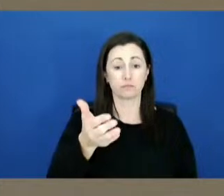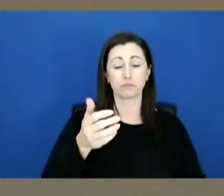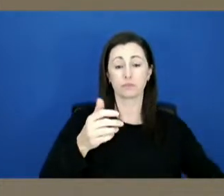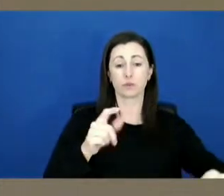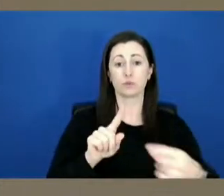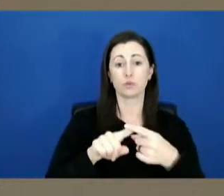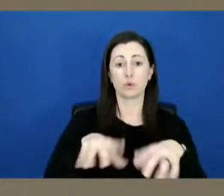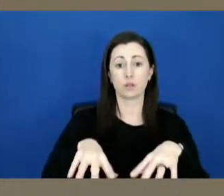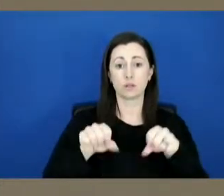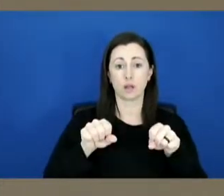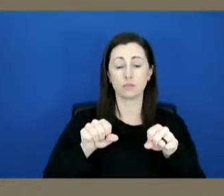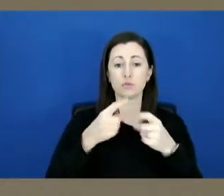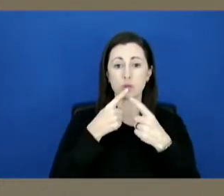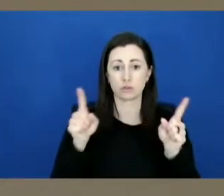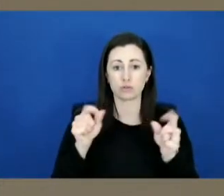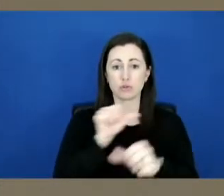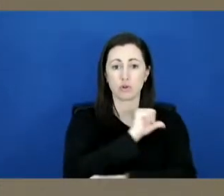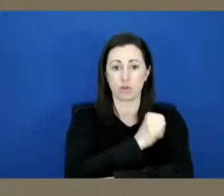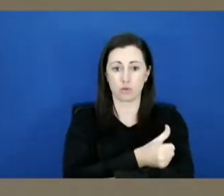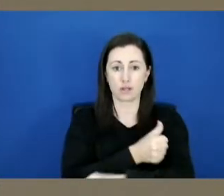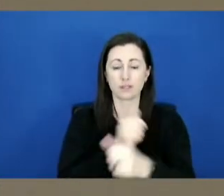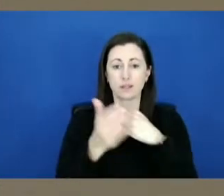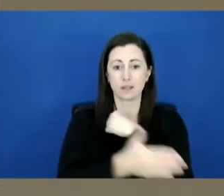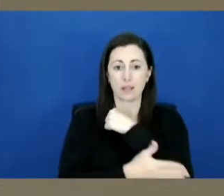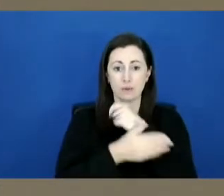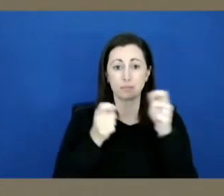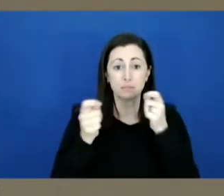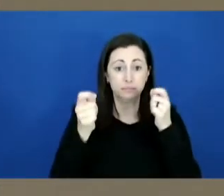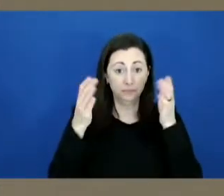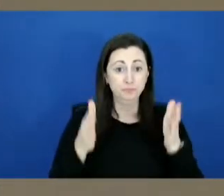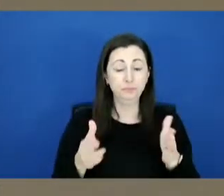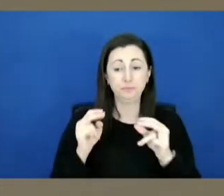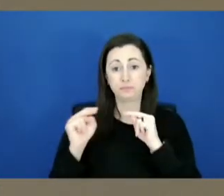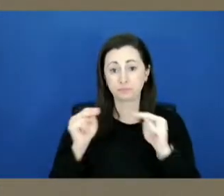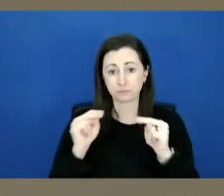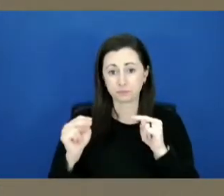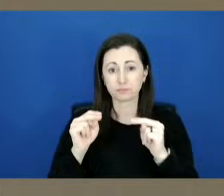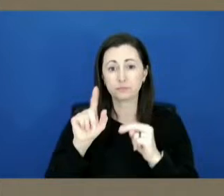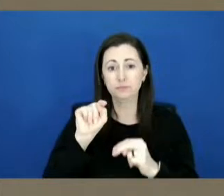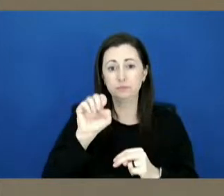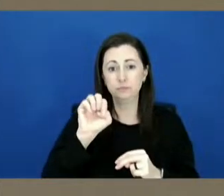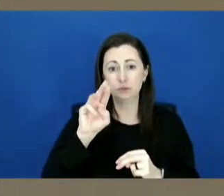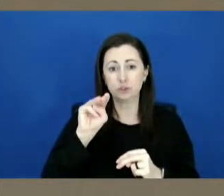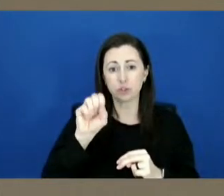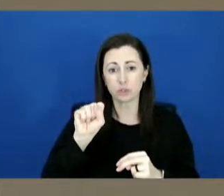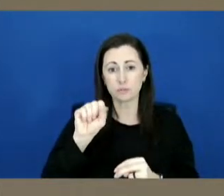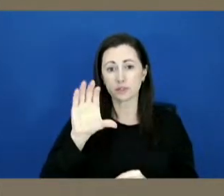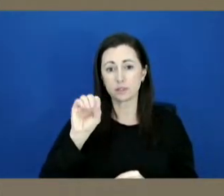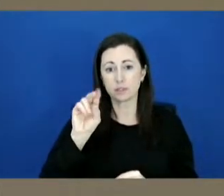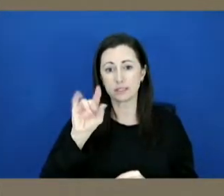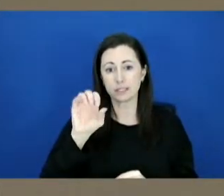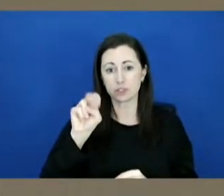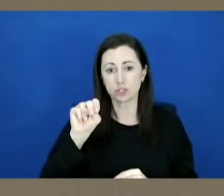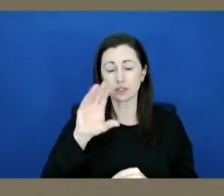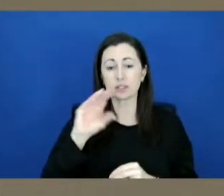THERE. SO I'LL ENTERTAIN A MOTION TO